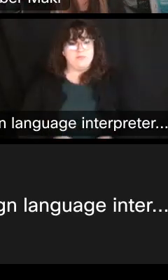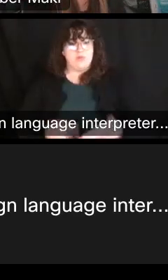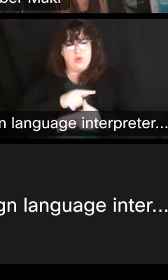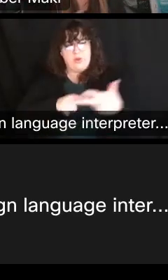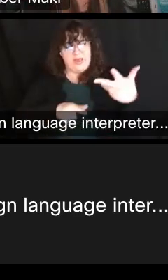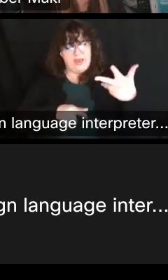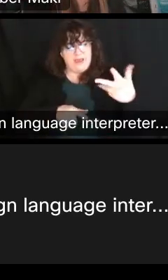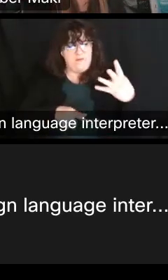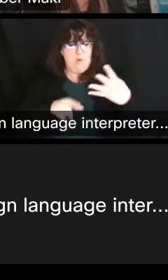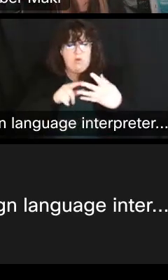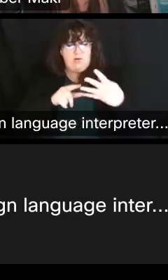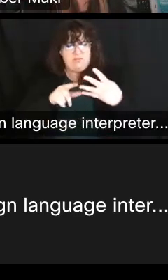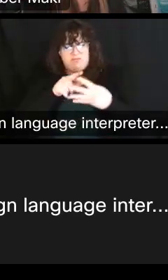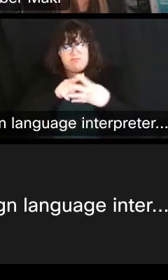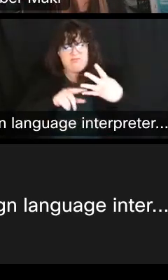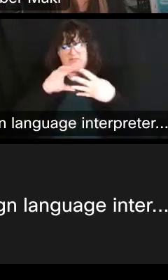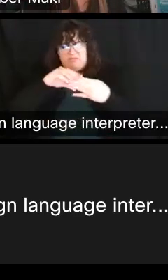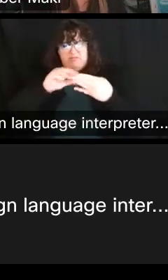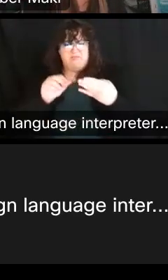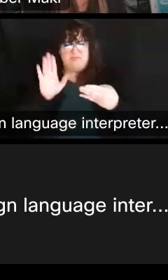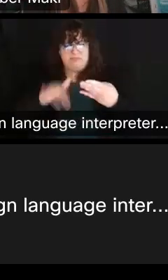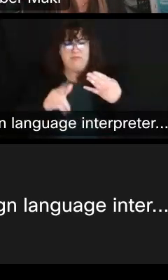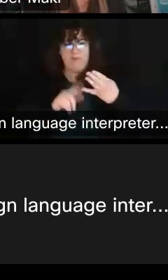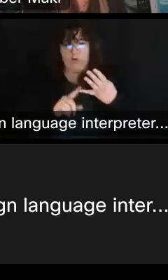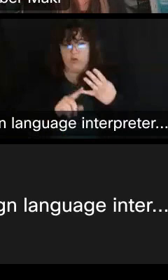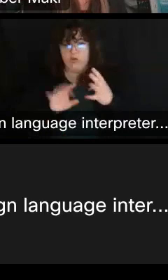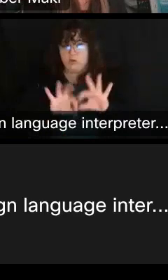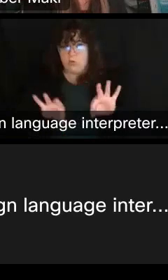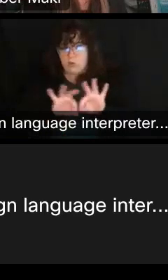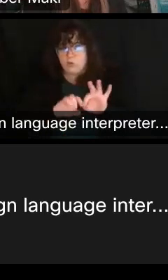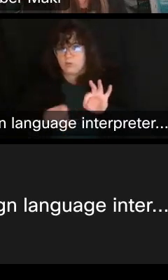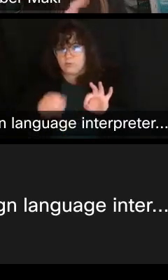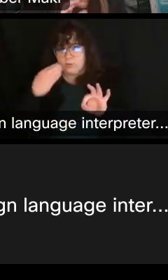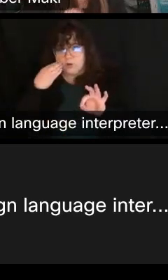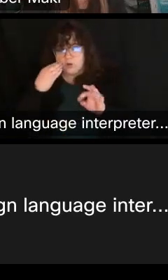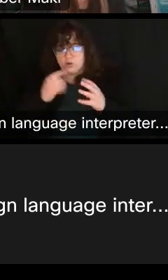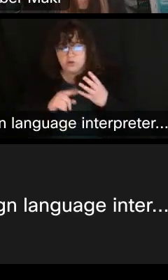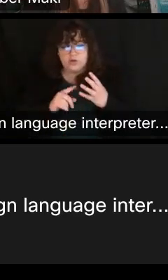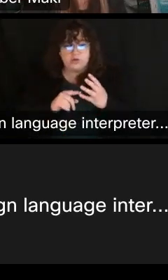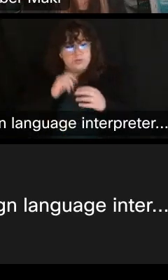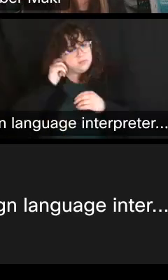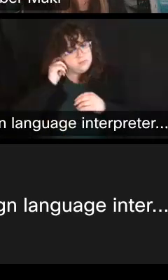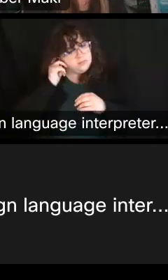it's the fourth bullet that I think everybody should be the most aware of. So, for a crisis